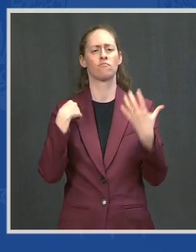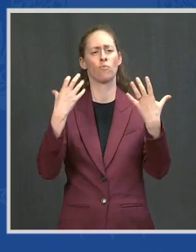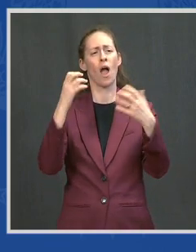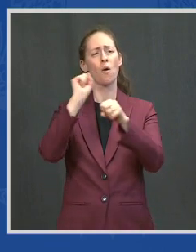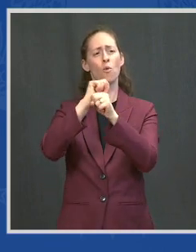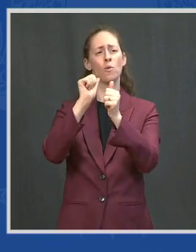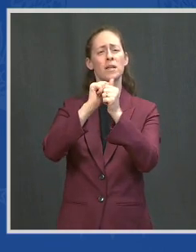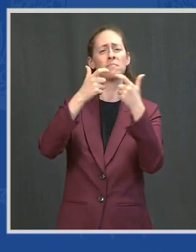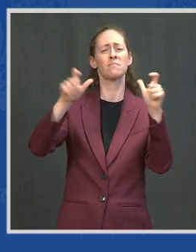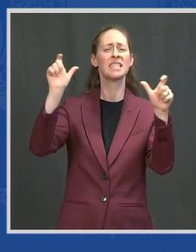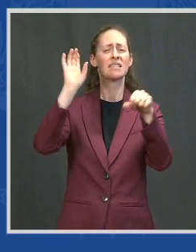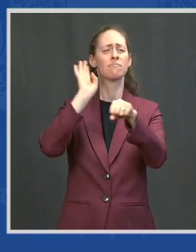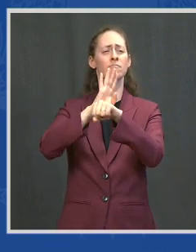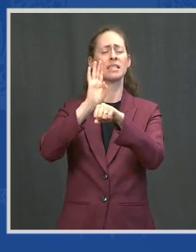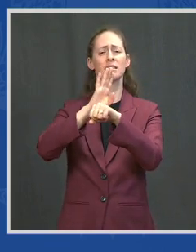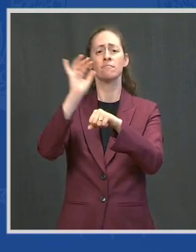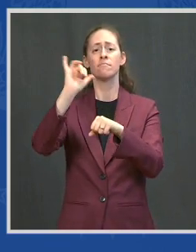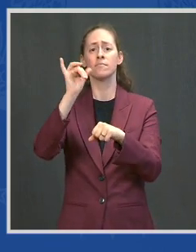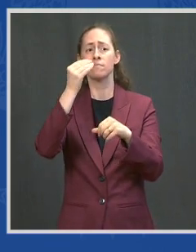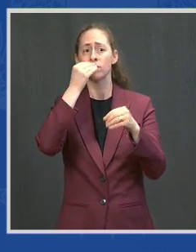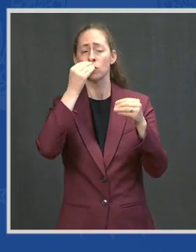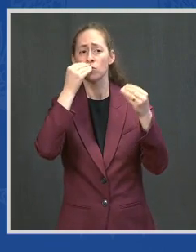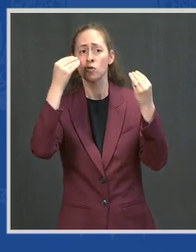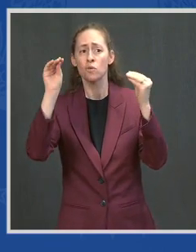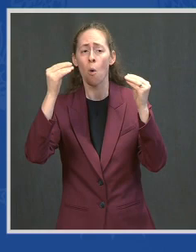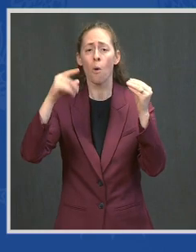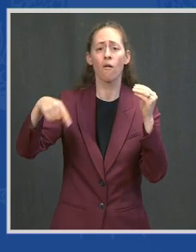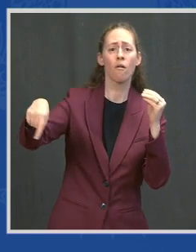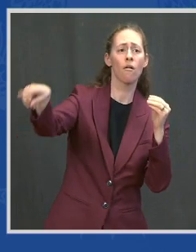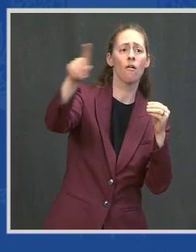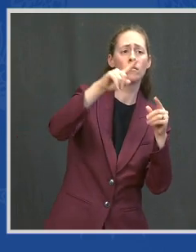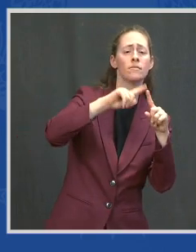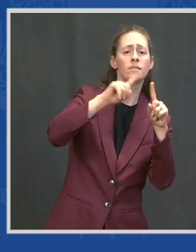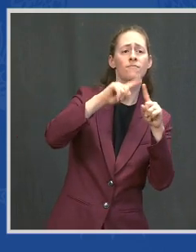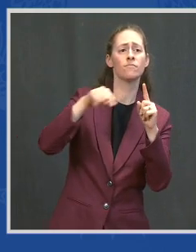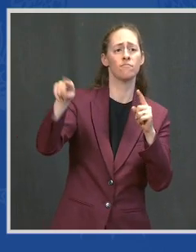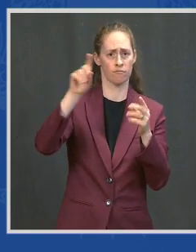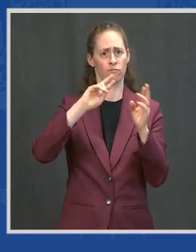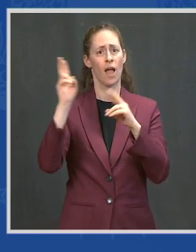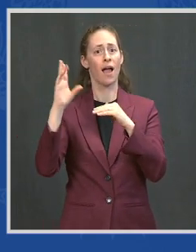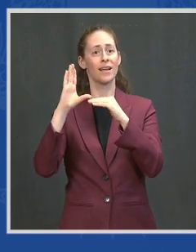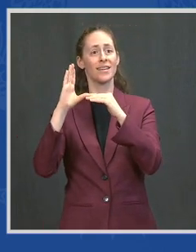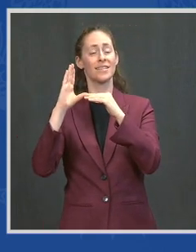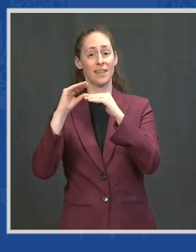to provide special deals like discounts to shoppers who come to the stores to get vaccinated.